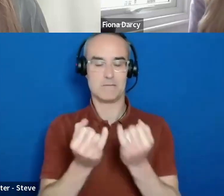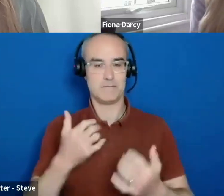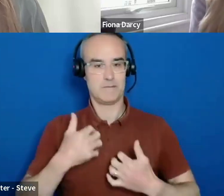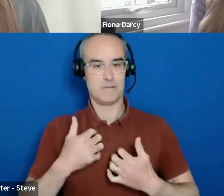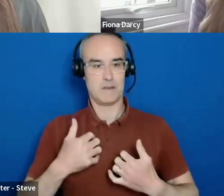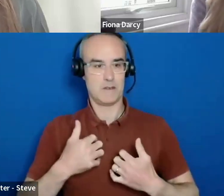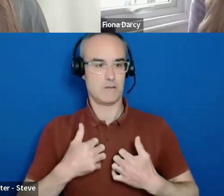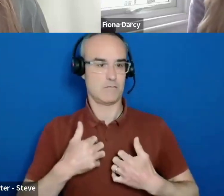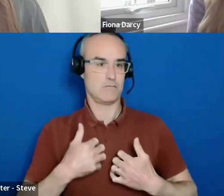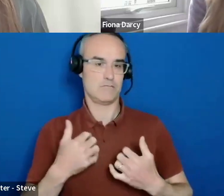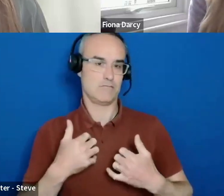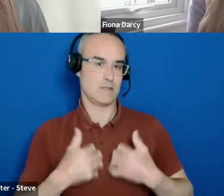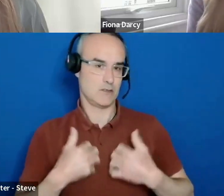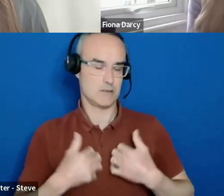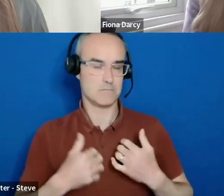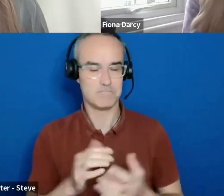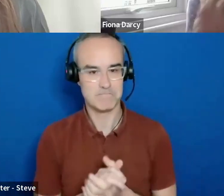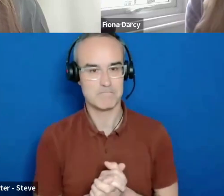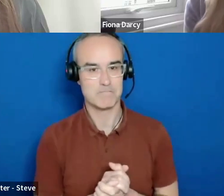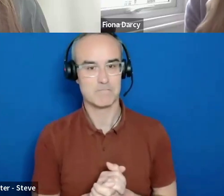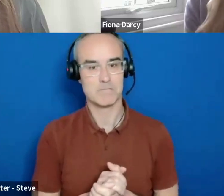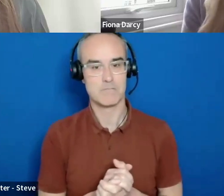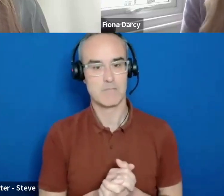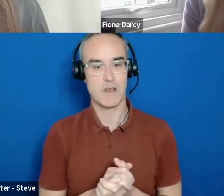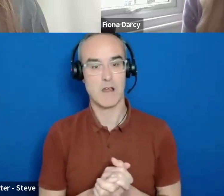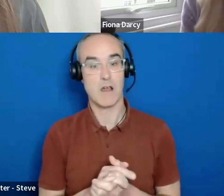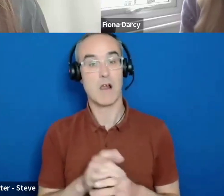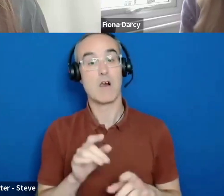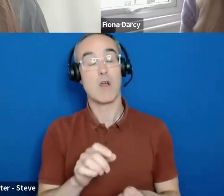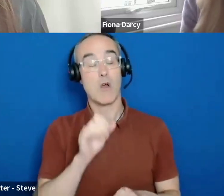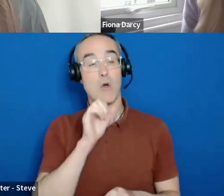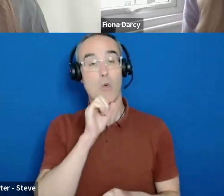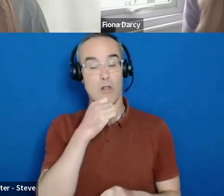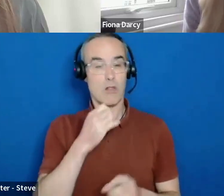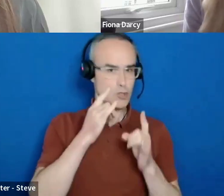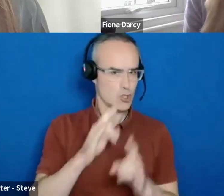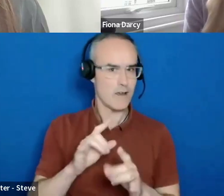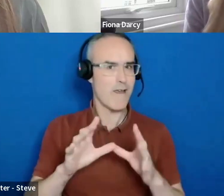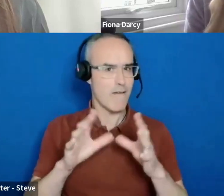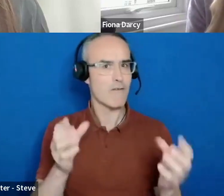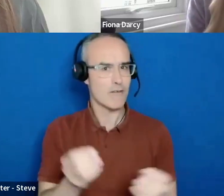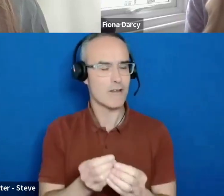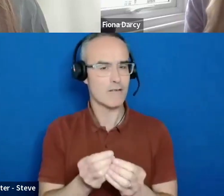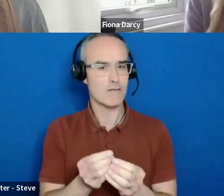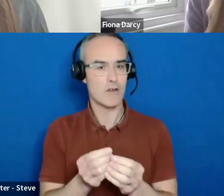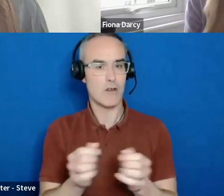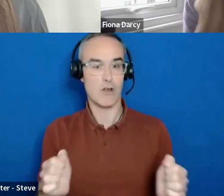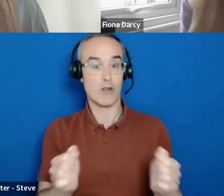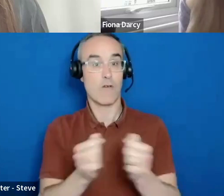At that stage we will check everything and confirm that you're happy with that.